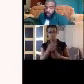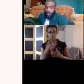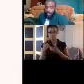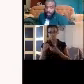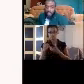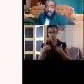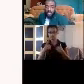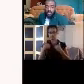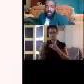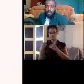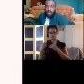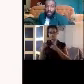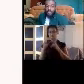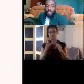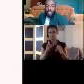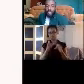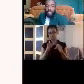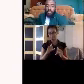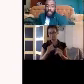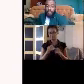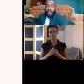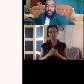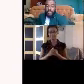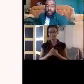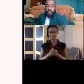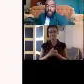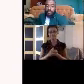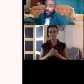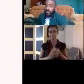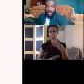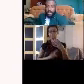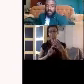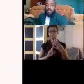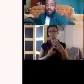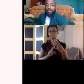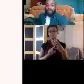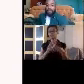of care is a space where those who are feeling impacted by racism find refuge and safety.